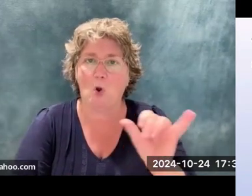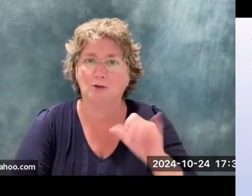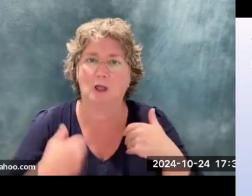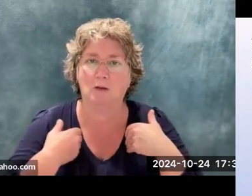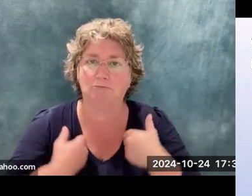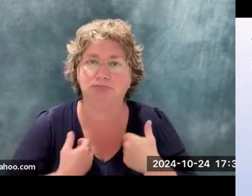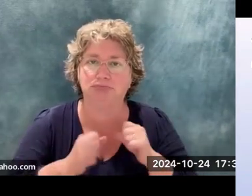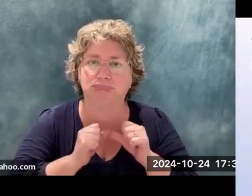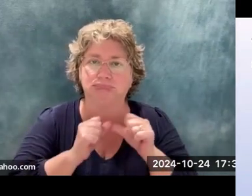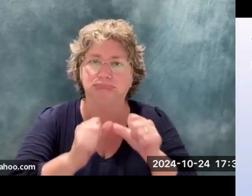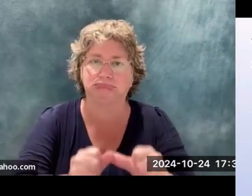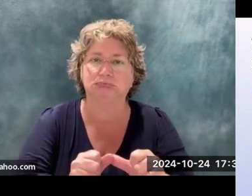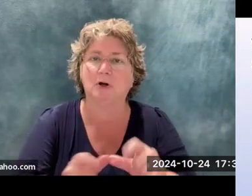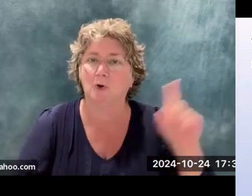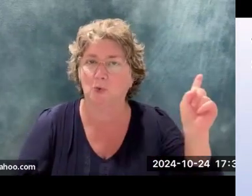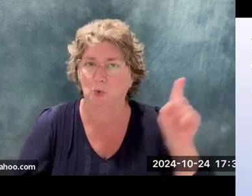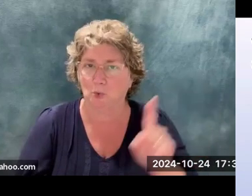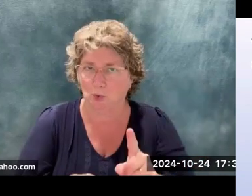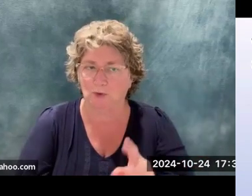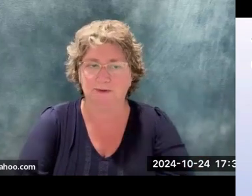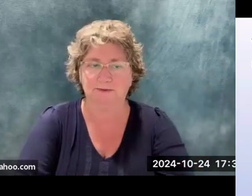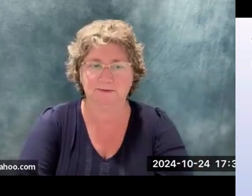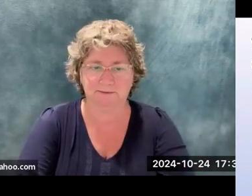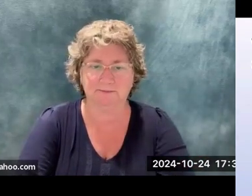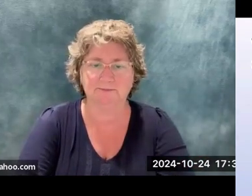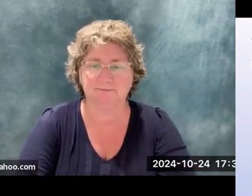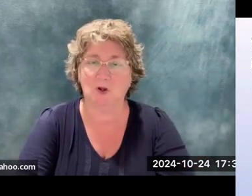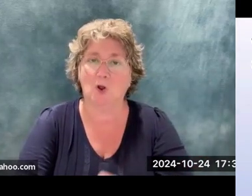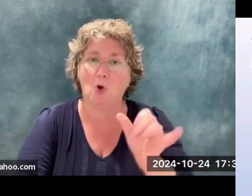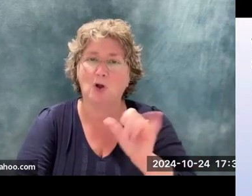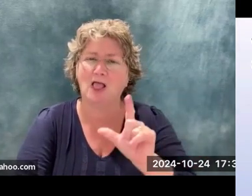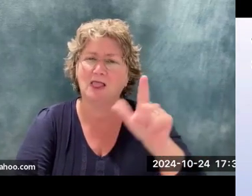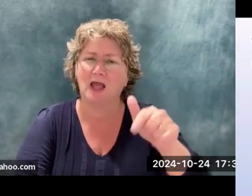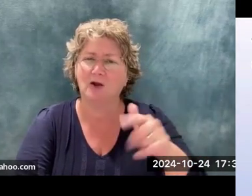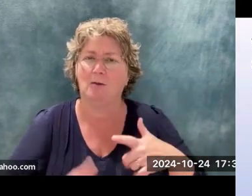and 50% protection against later pulmonary disorders.